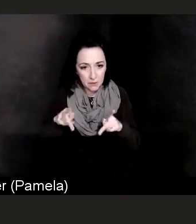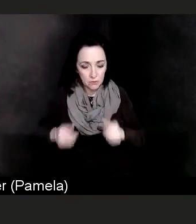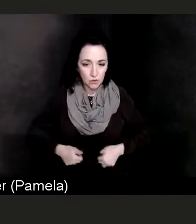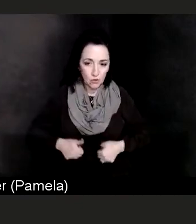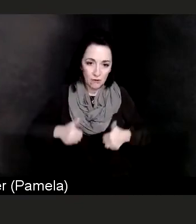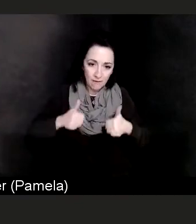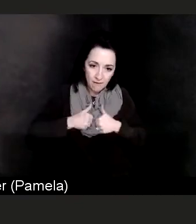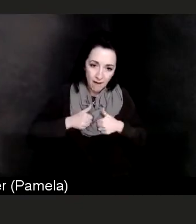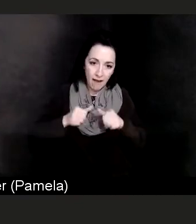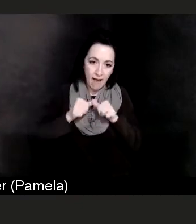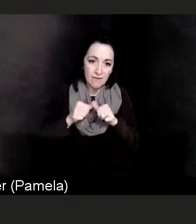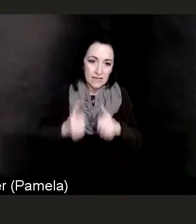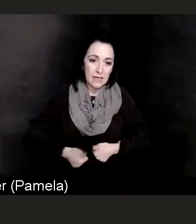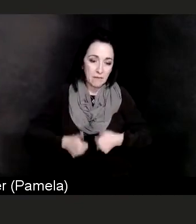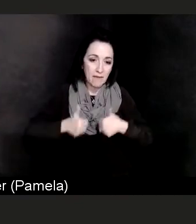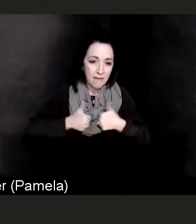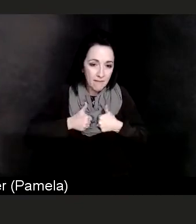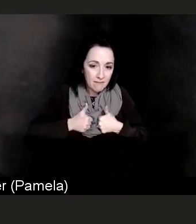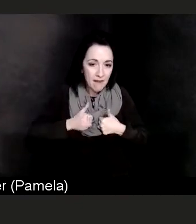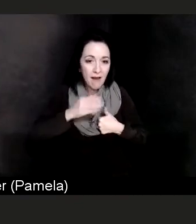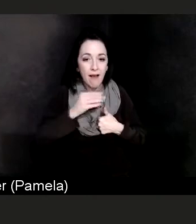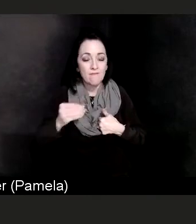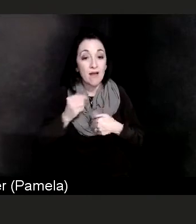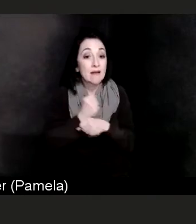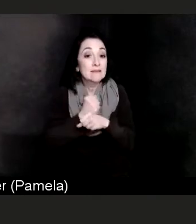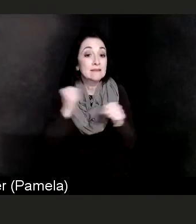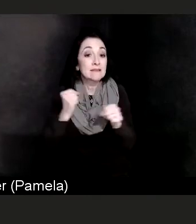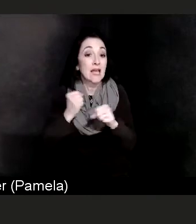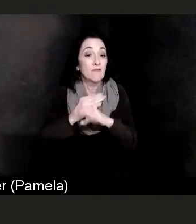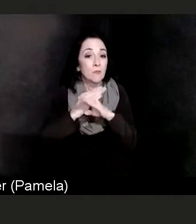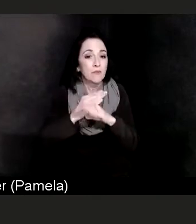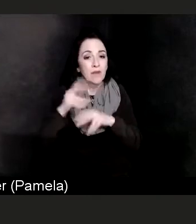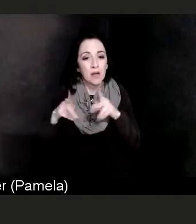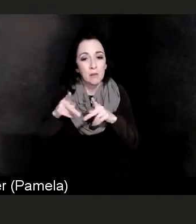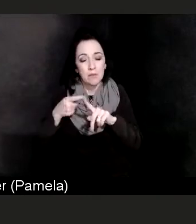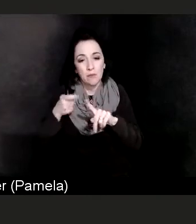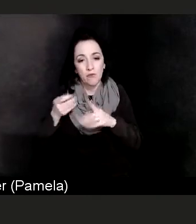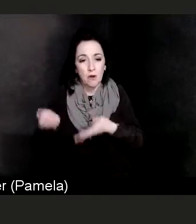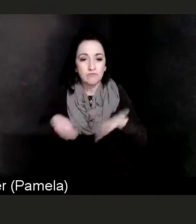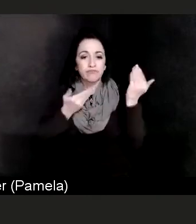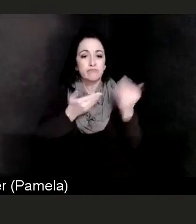I know that one of the questions that I receive and that Dr. Tam receives often